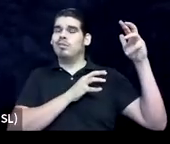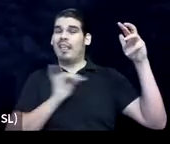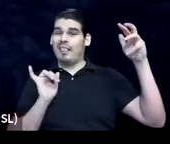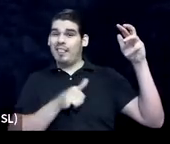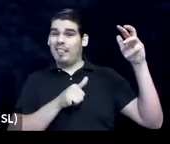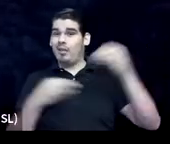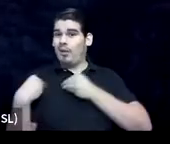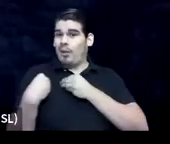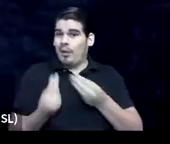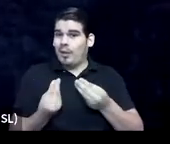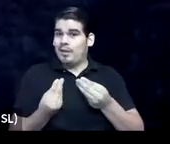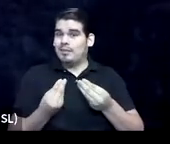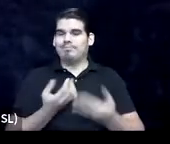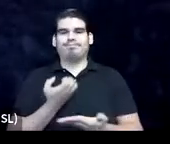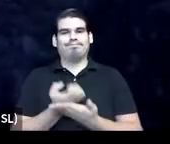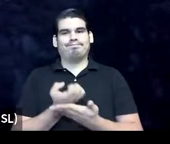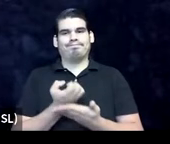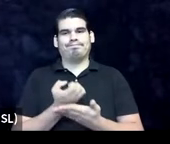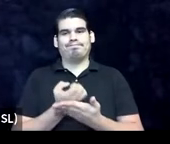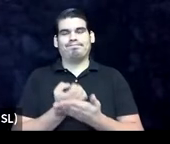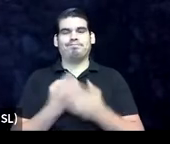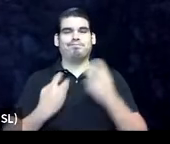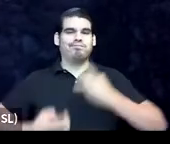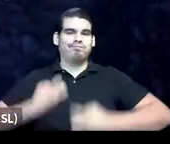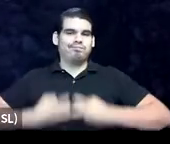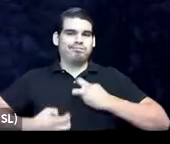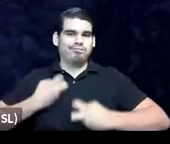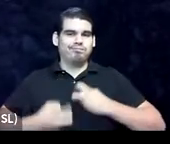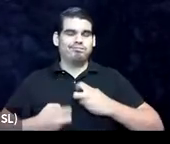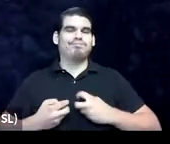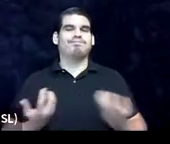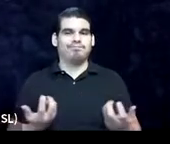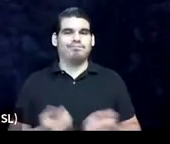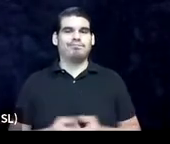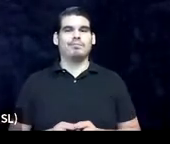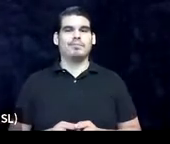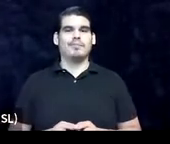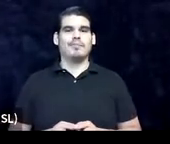we're going to be looking into probably seeking to bolster funds for those in some respects to help